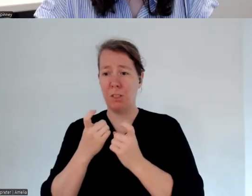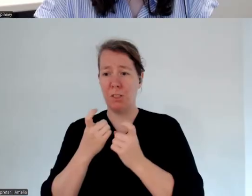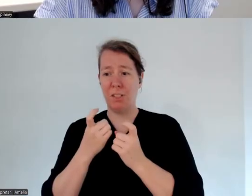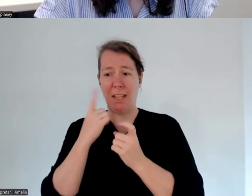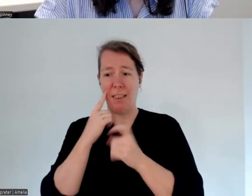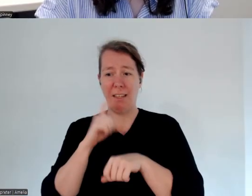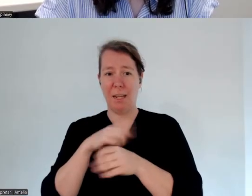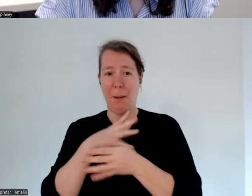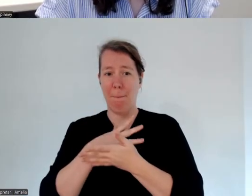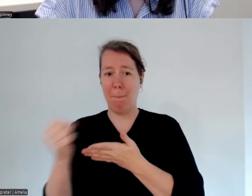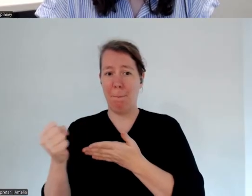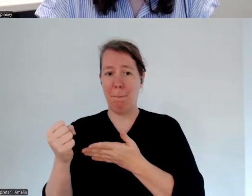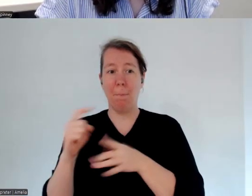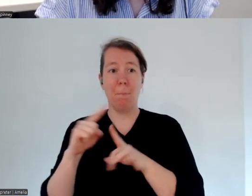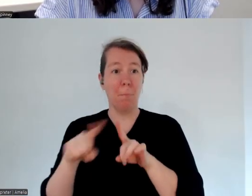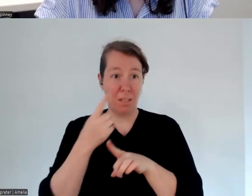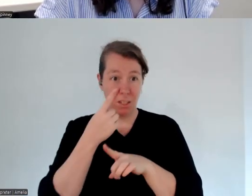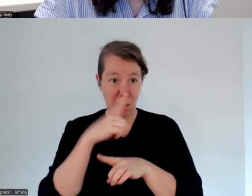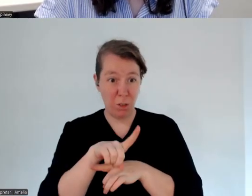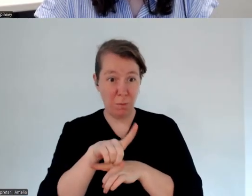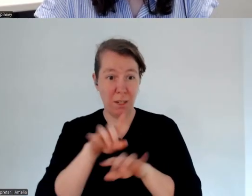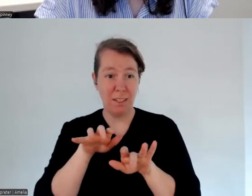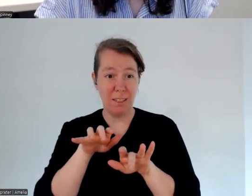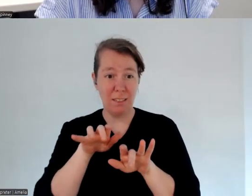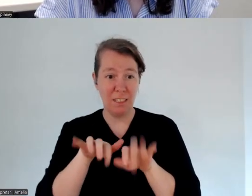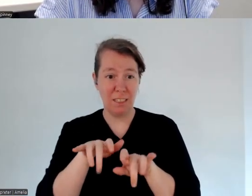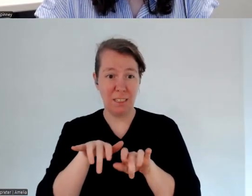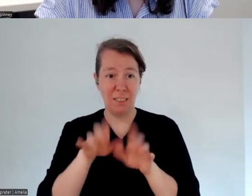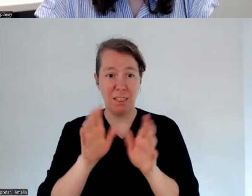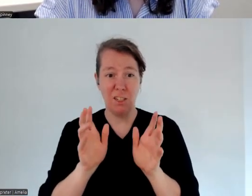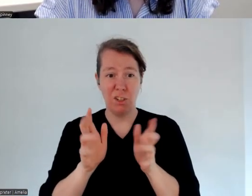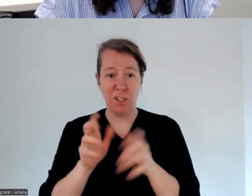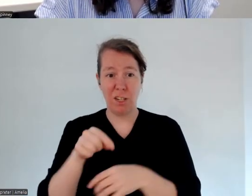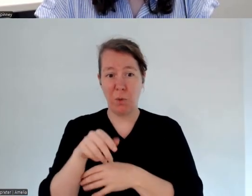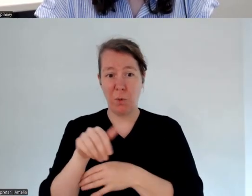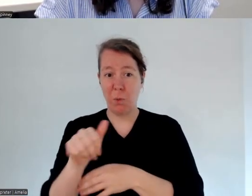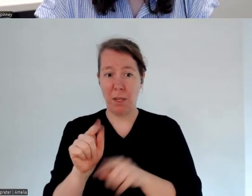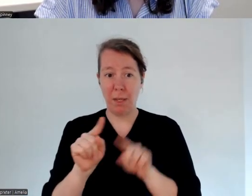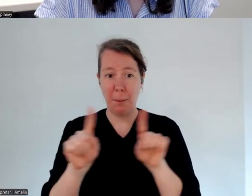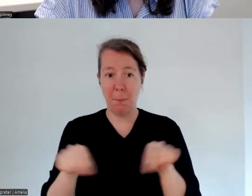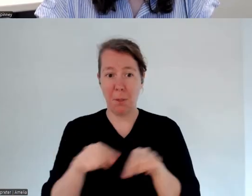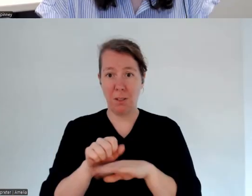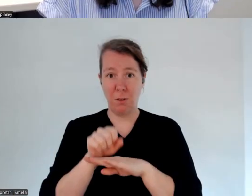but if it's possible for you to answer them in the Q&A box, I'm sure that would be greatly appreciated. (Carling Spinney) Yeah, happy to do that.